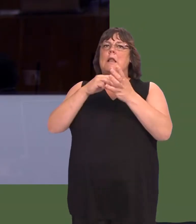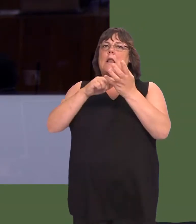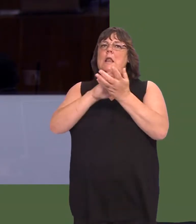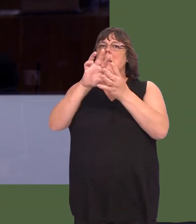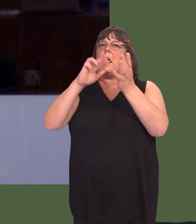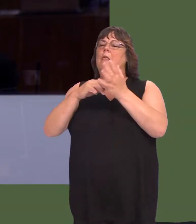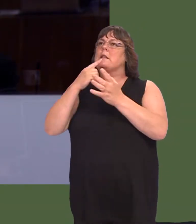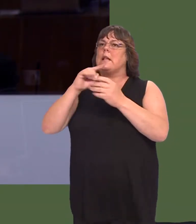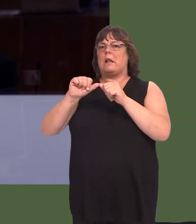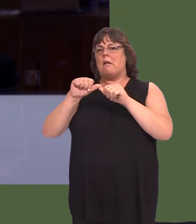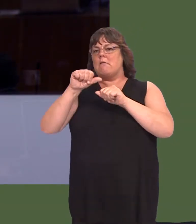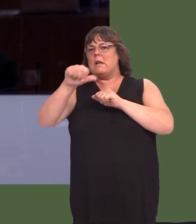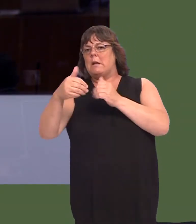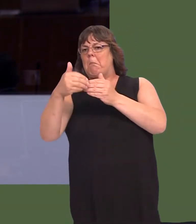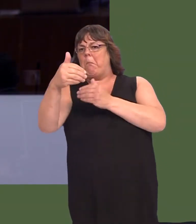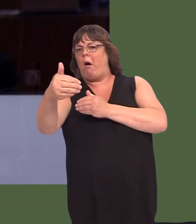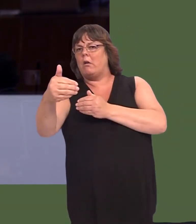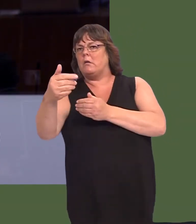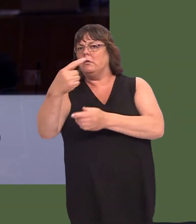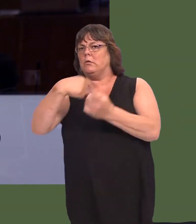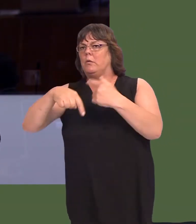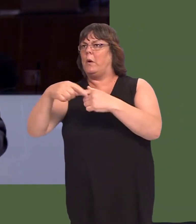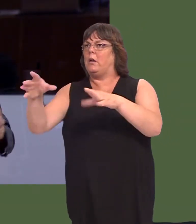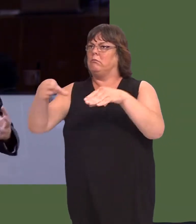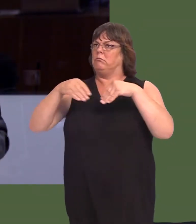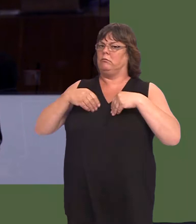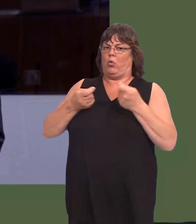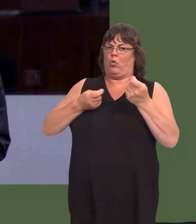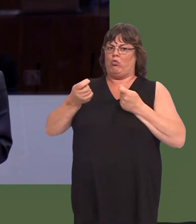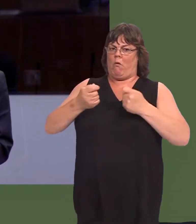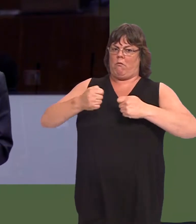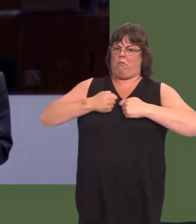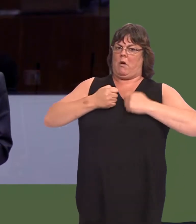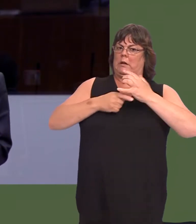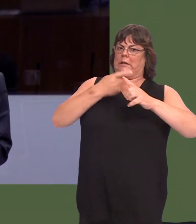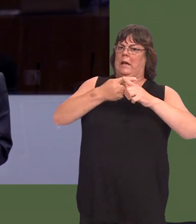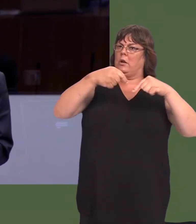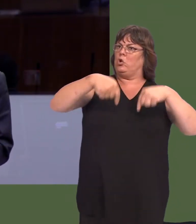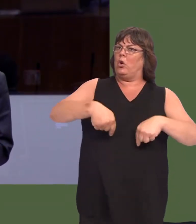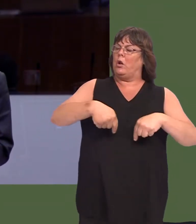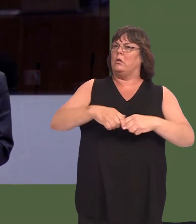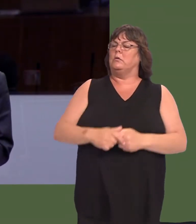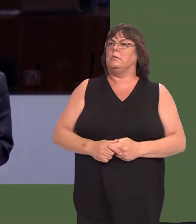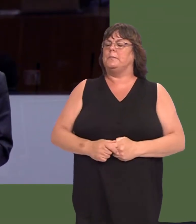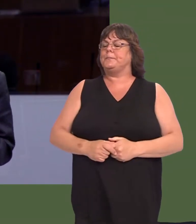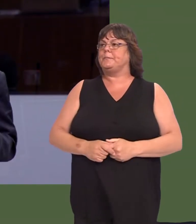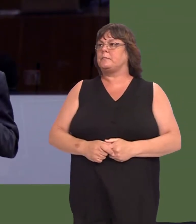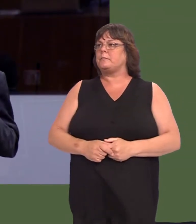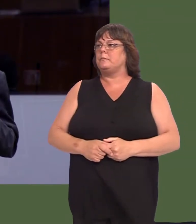next big development in devolution within Walesóindeed, in the devolved parts of the UK as well.